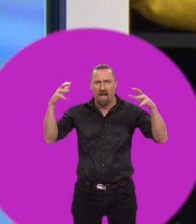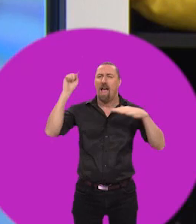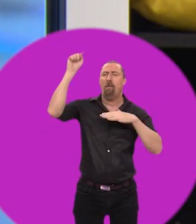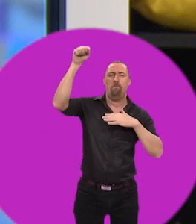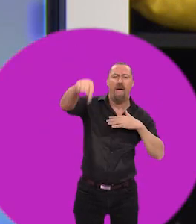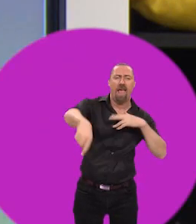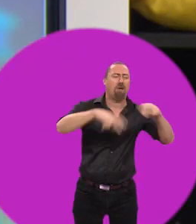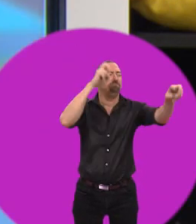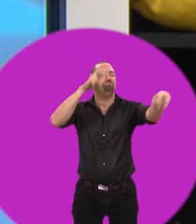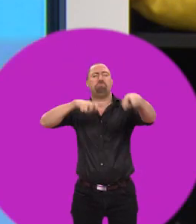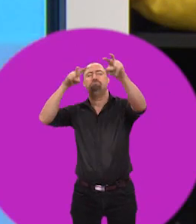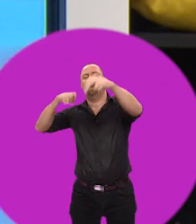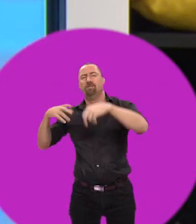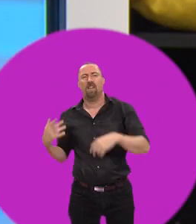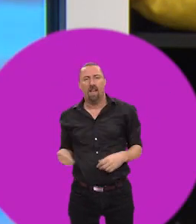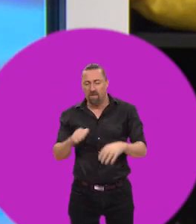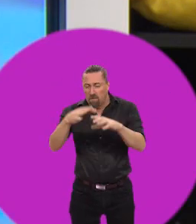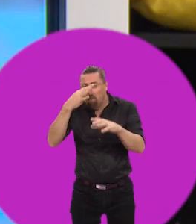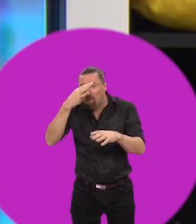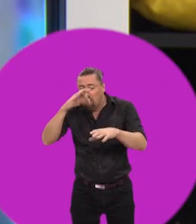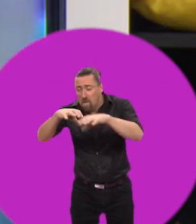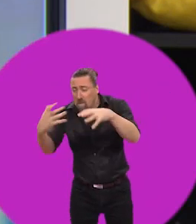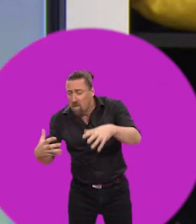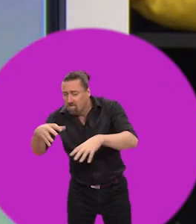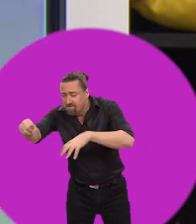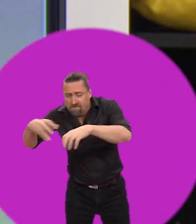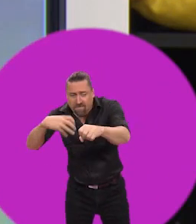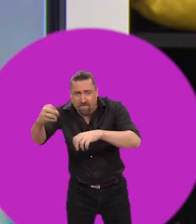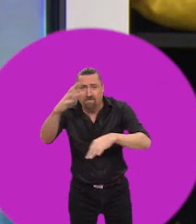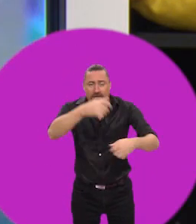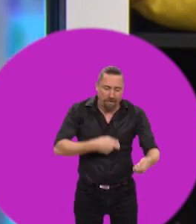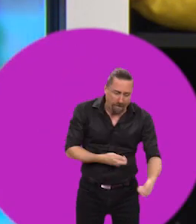Teresa swept up piles of poo and mocked up oceans of puddles.